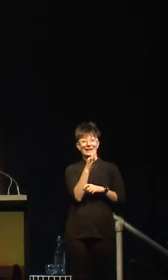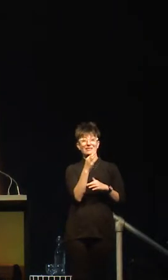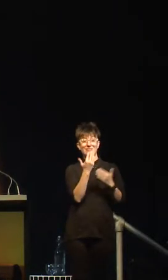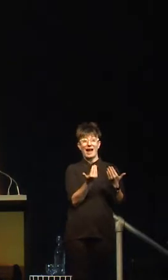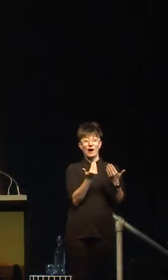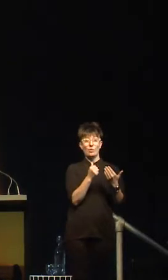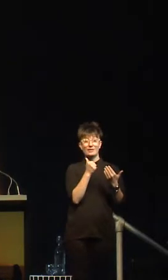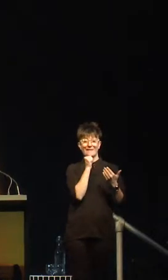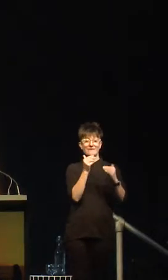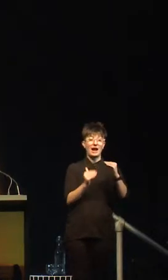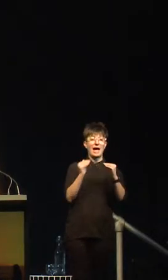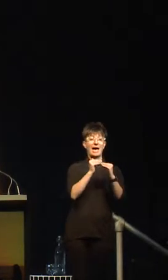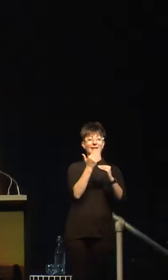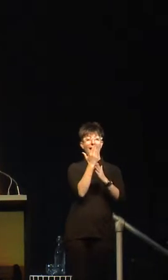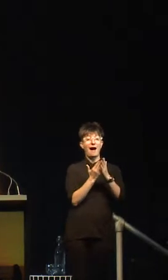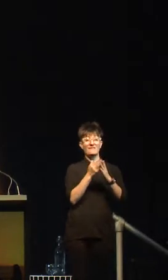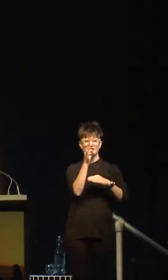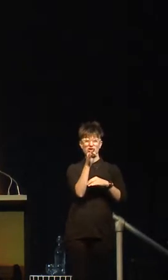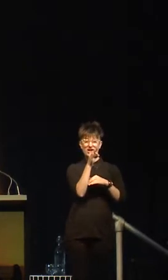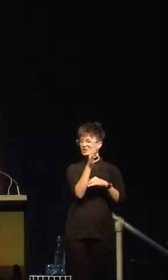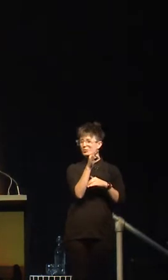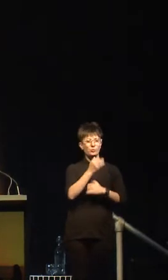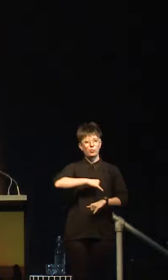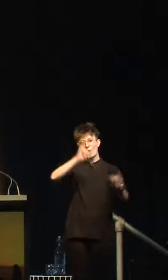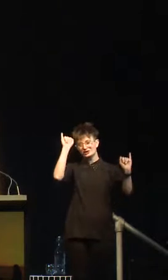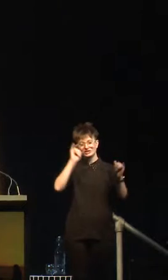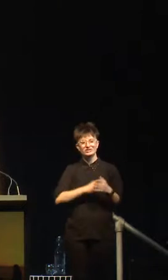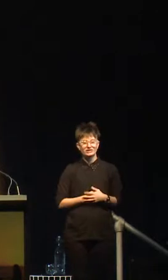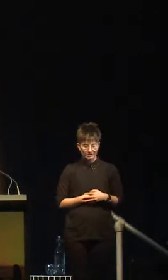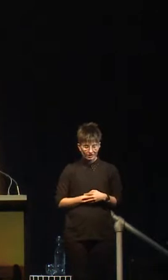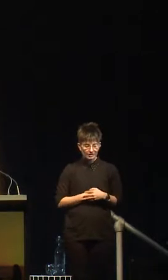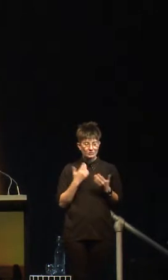the consequences of that could be. So what we're trying to do is to say, that's got to